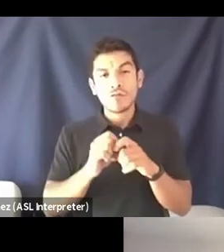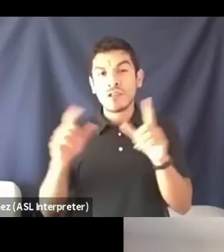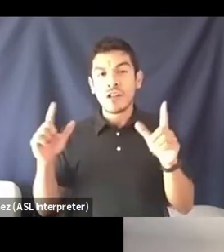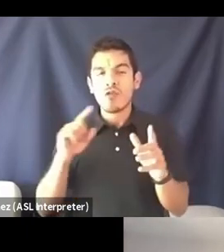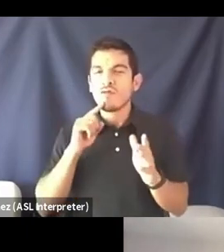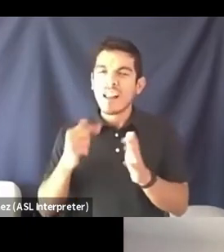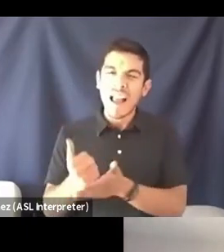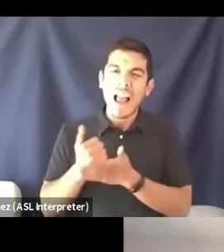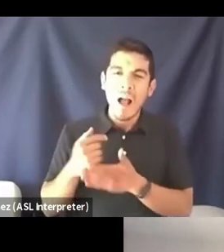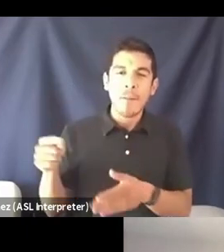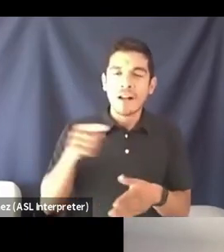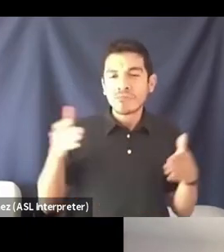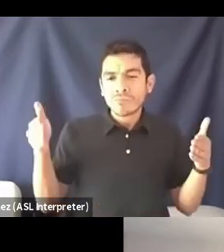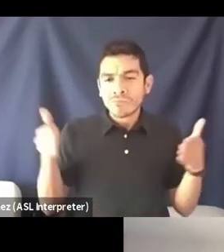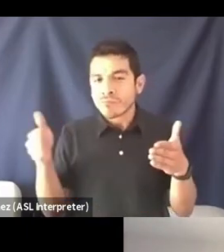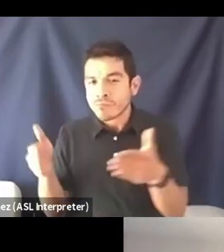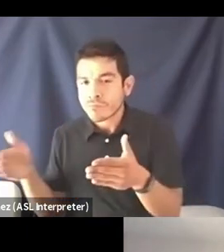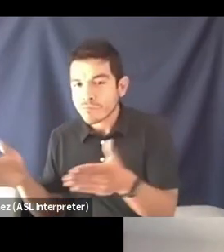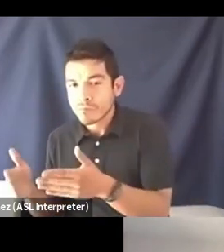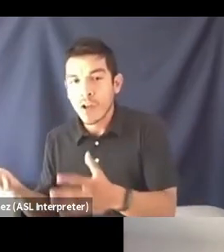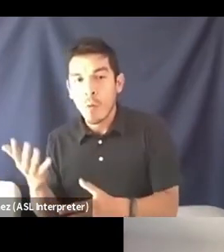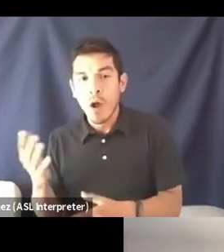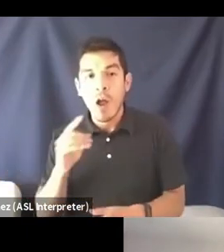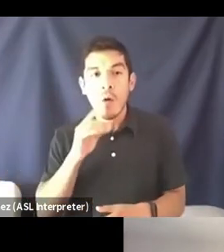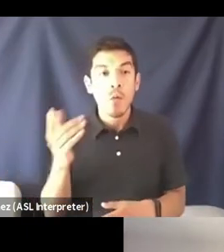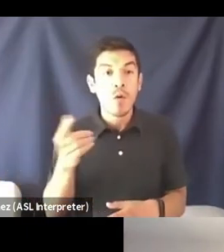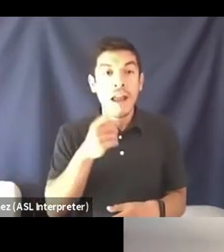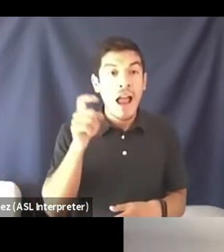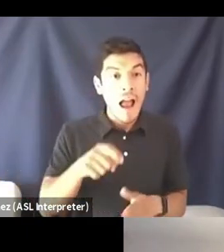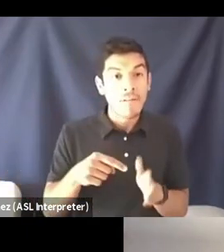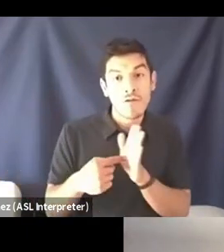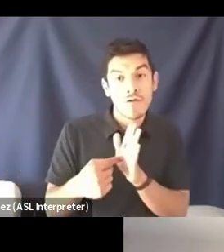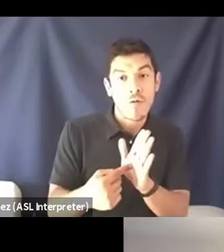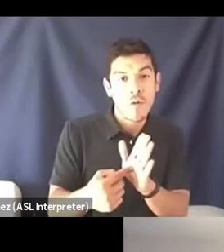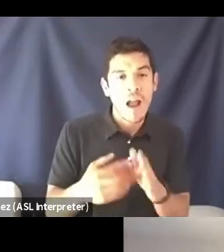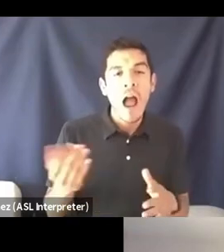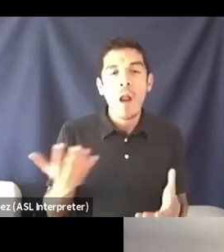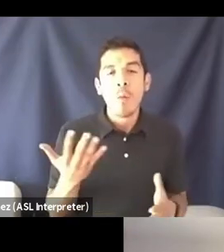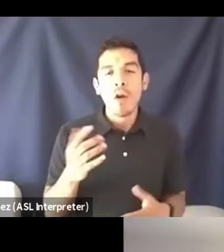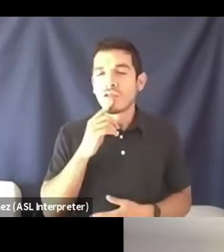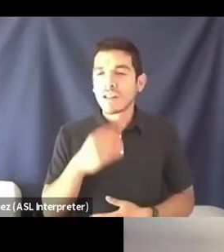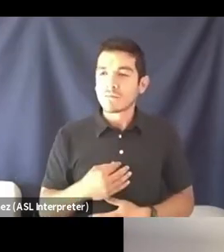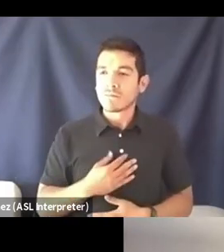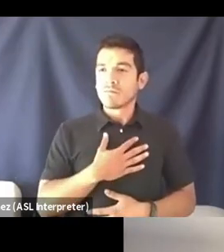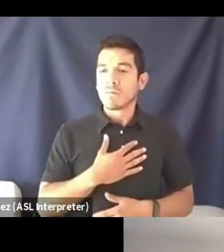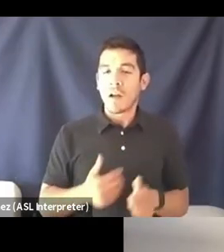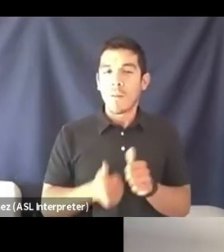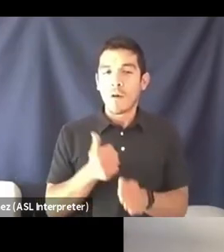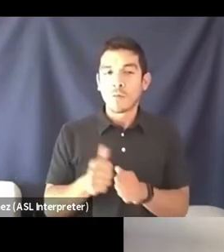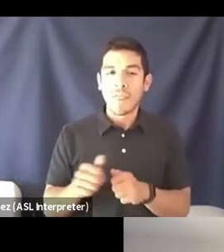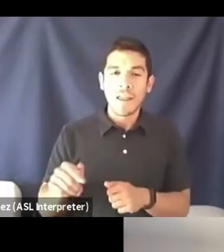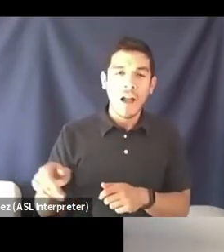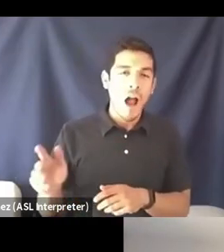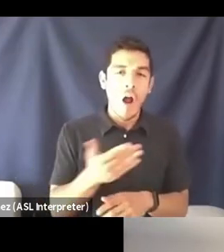narrow into what staff to stay in and what resonates most to get (mic cracking) audience.